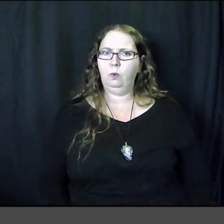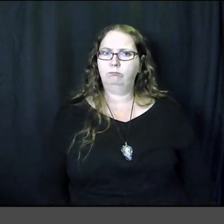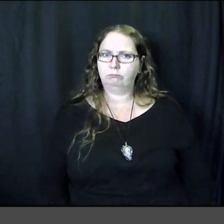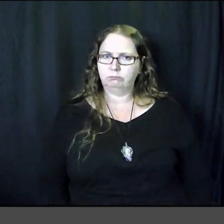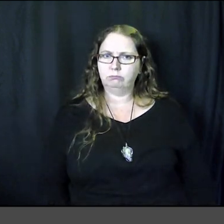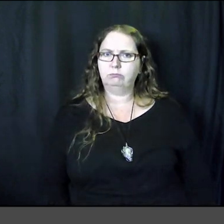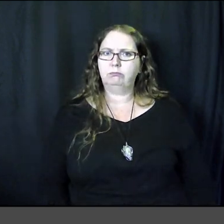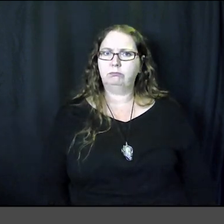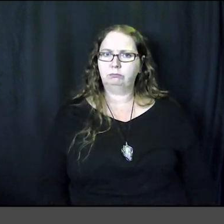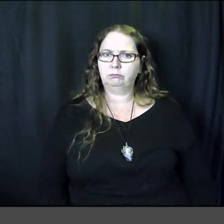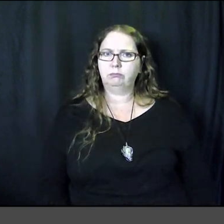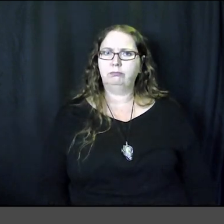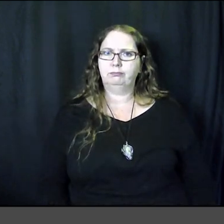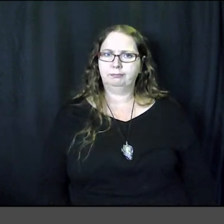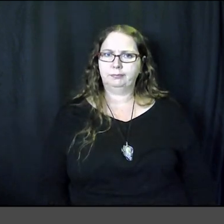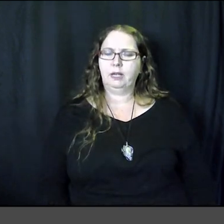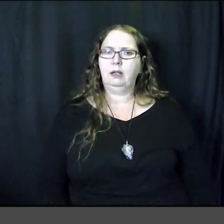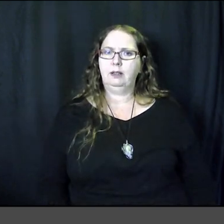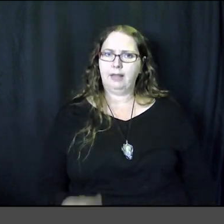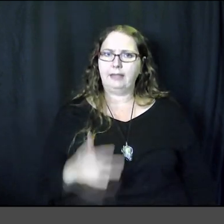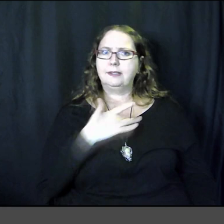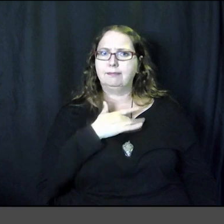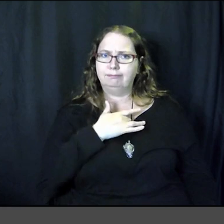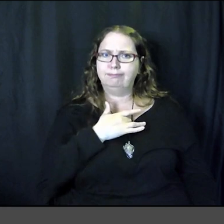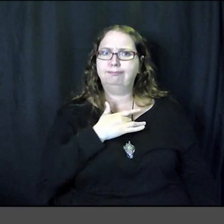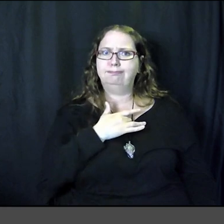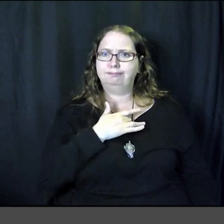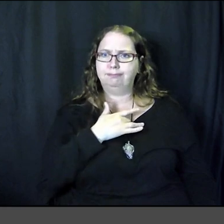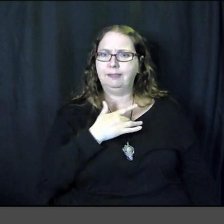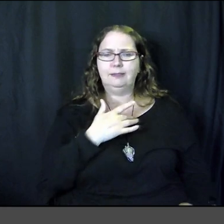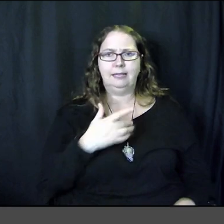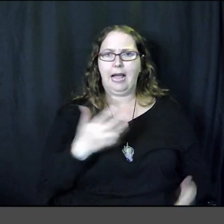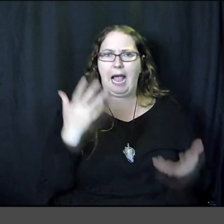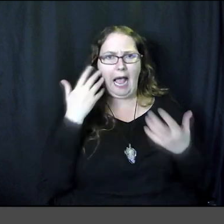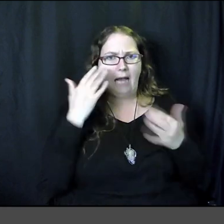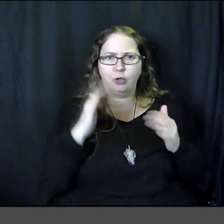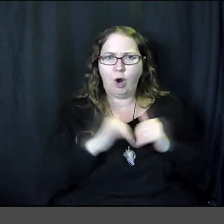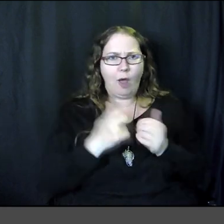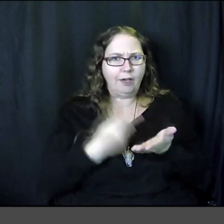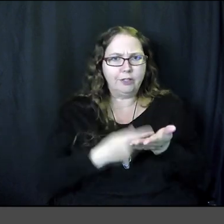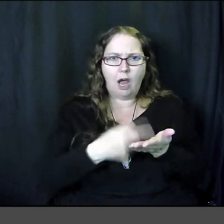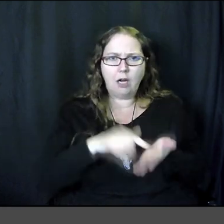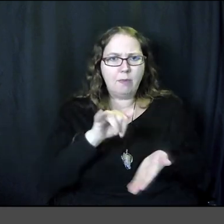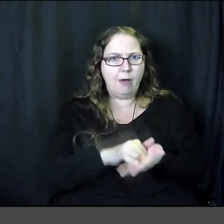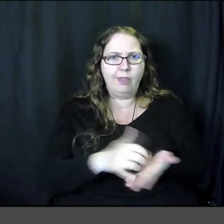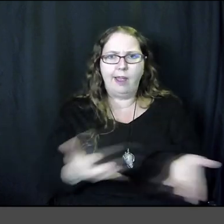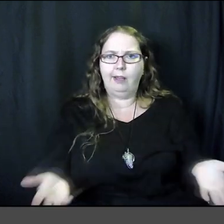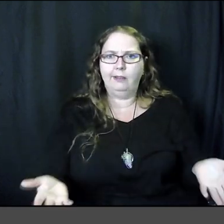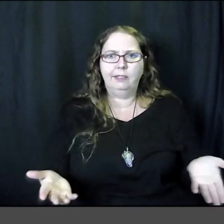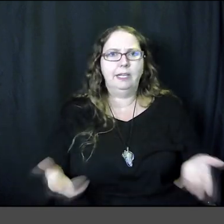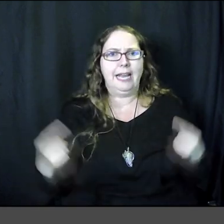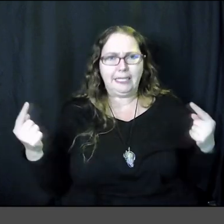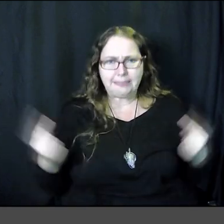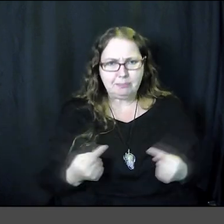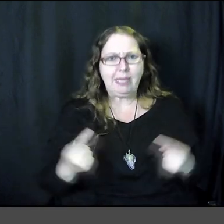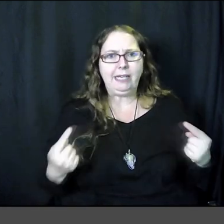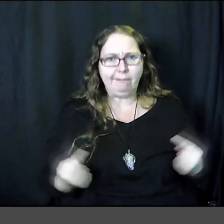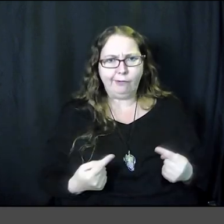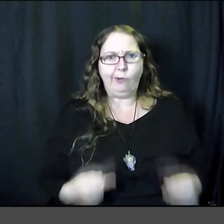SOMETIMES THE THINGS WE DON'T. WE DON'T WANT TO TALK ABOUT THINGS BECAUSE THEY'RE PAINFUL AND AND PEOPLE HAVE SUFFERED. WE HAVE SUFFERED.